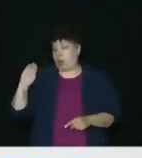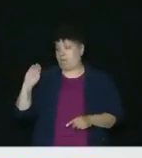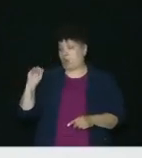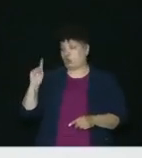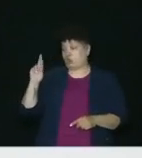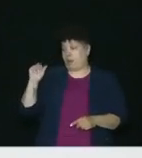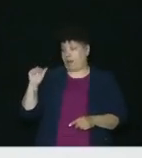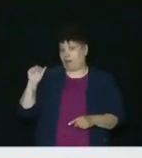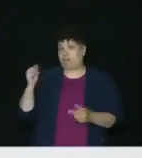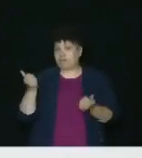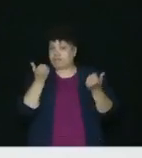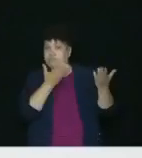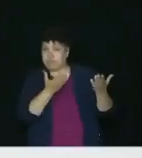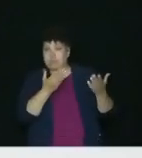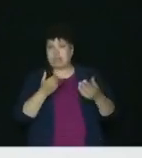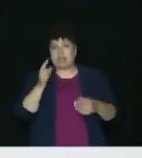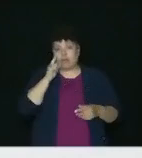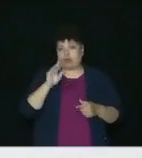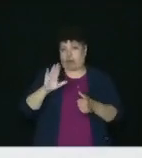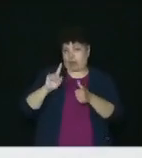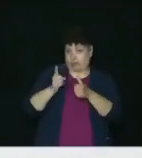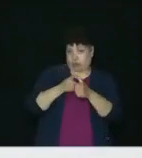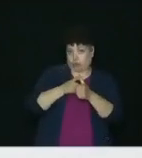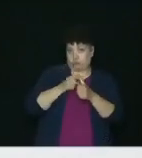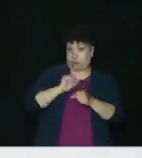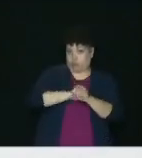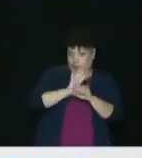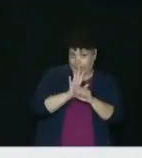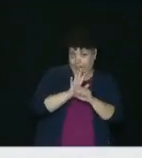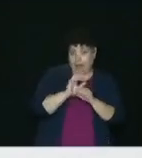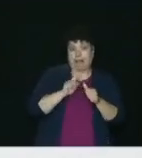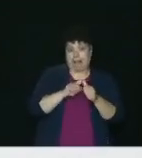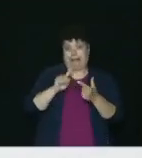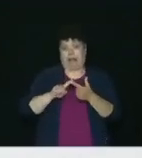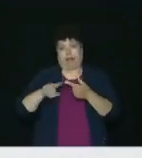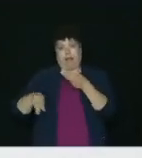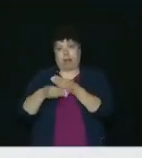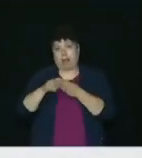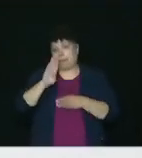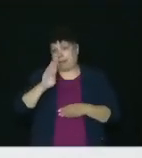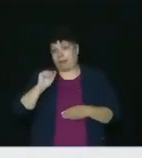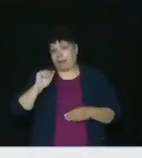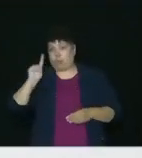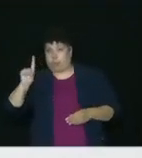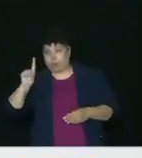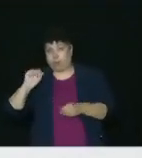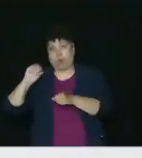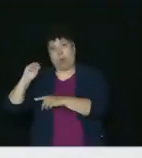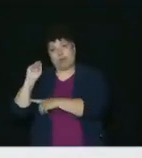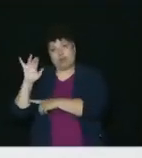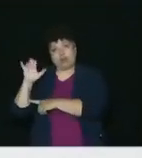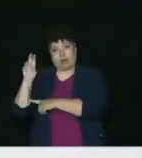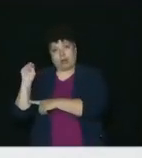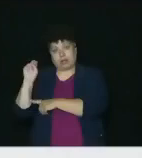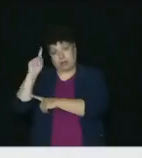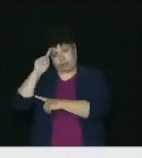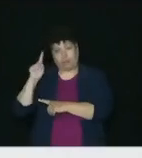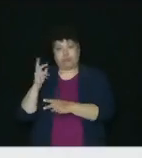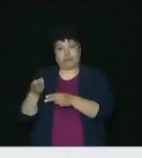OVER THE LAST FEW WEEKS ABOUT THE VACCINE TARGETING THE OMICRON VARIANT. HEALTH CANADA RECEIVED IT'S SUBMISSION FOR MODERNA FOR THE